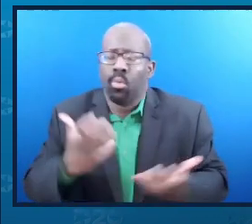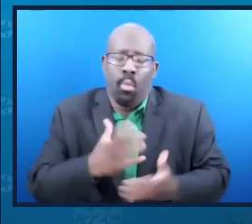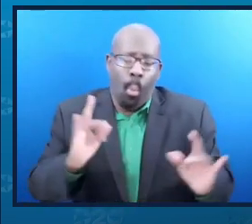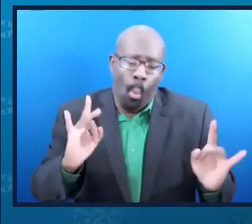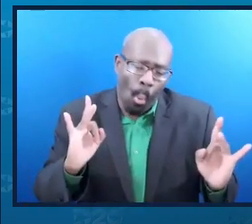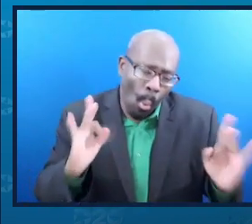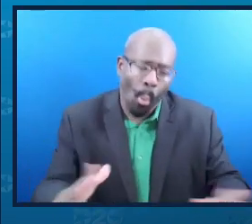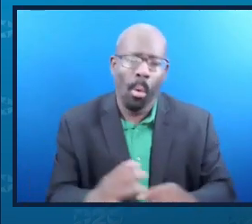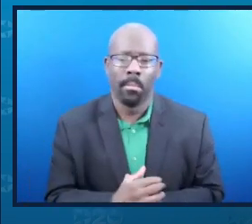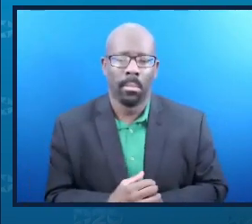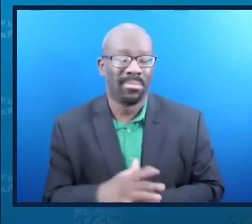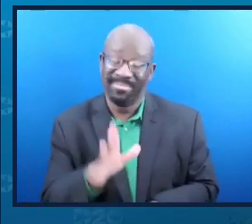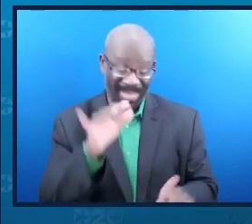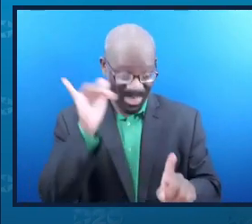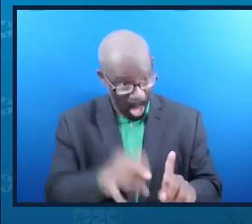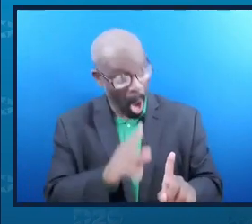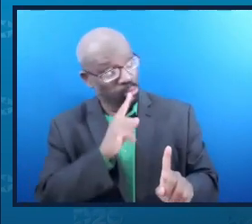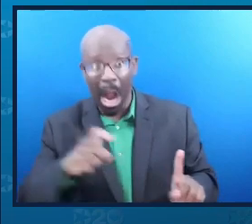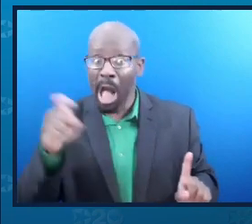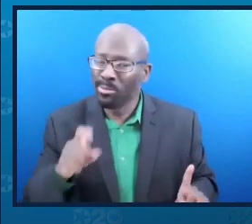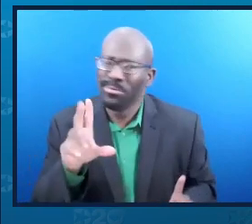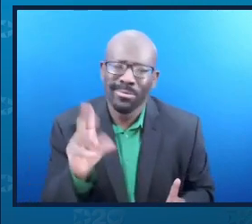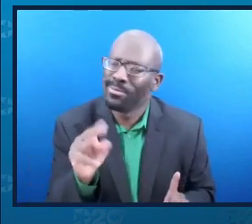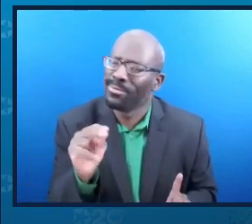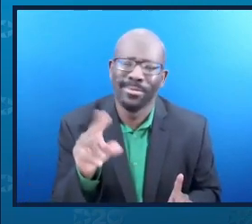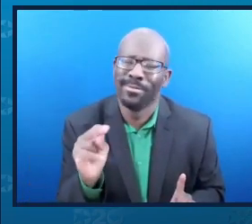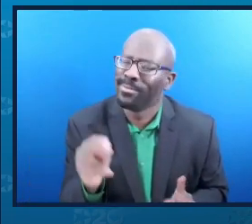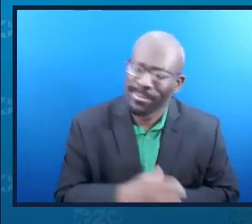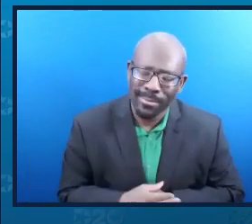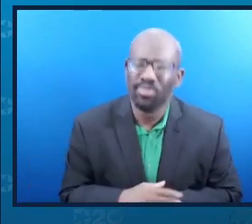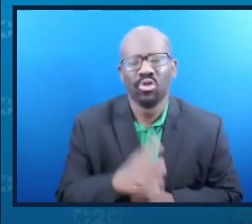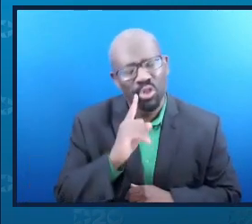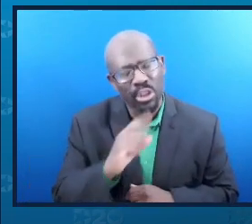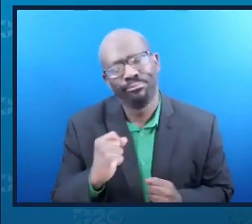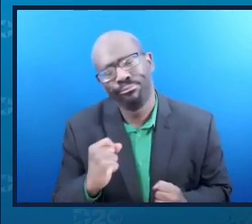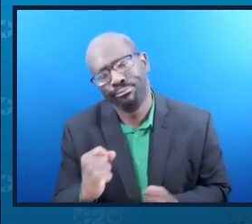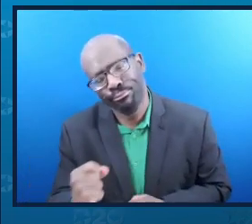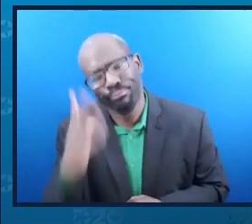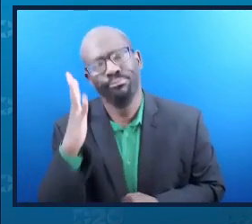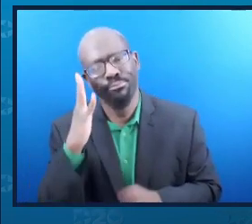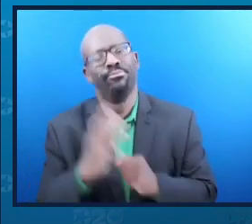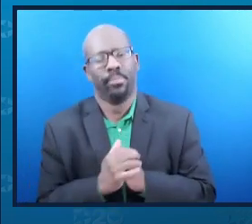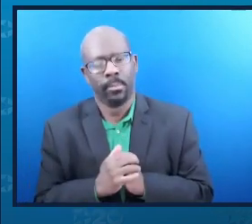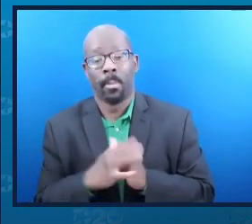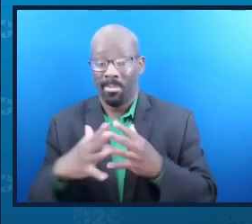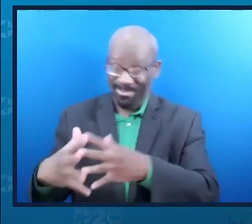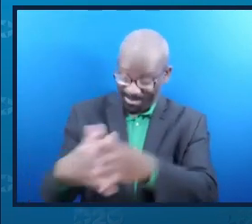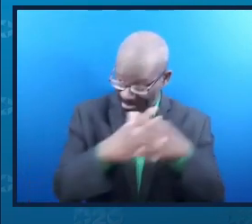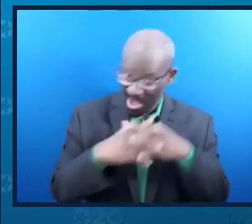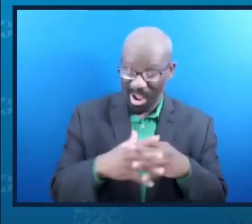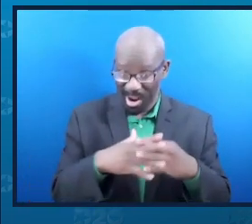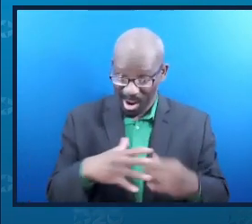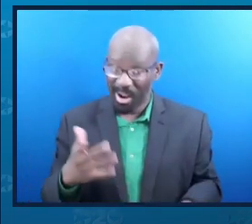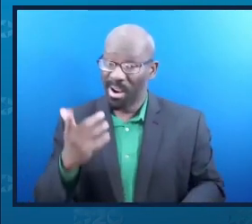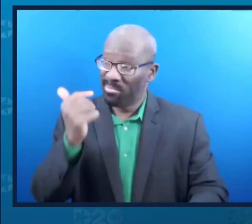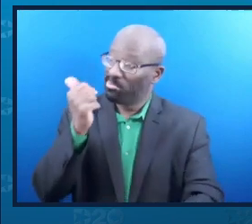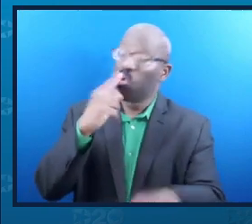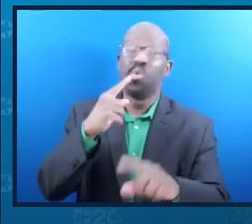BY THE DAY. THIS CRISIS IS ON DONALD TRUMP AND THE REPUBLICANS WHO ENABLE